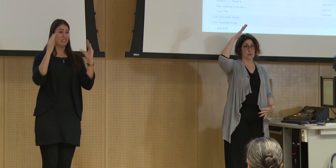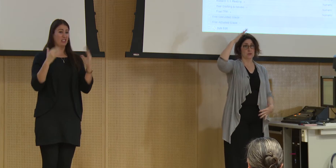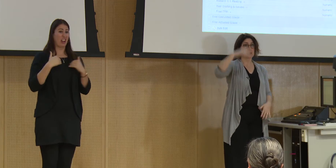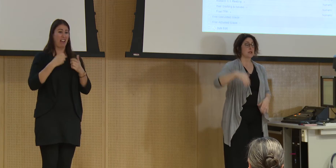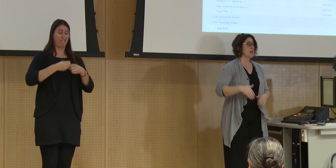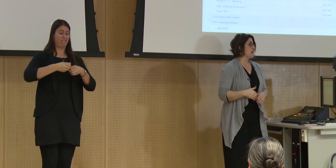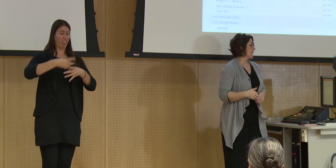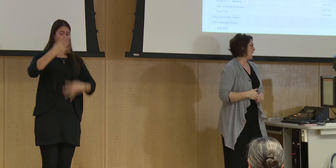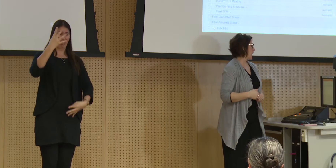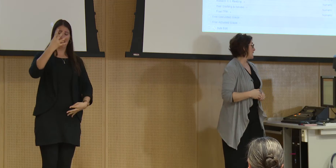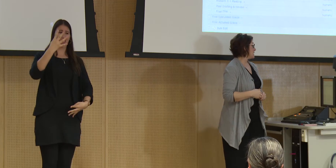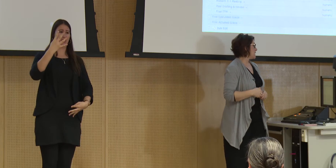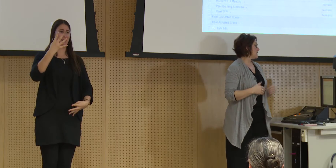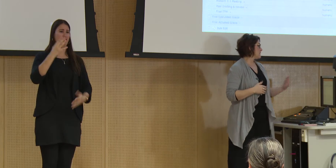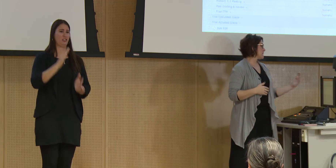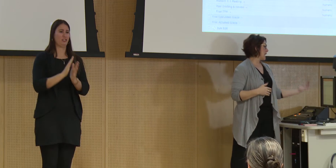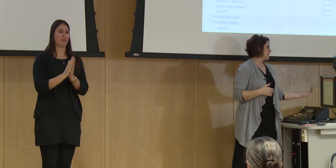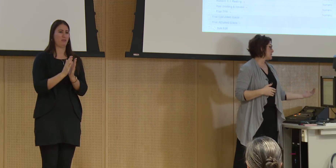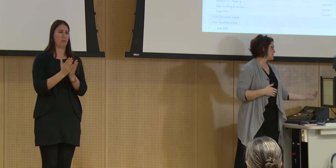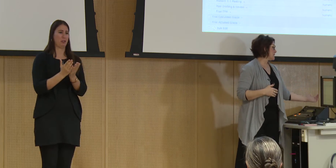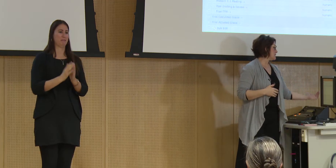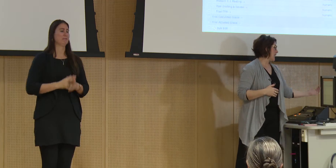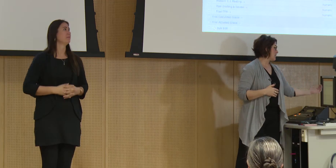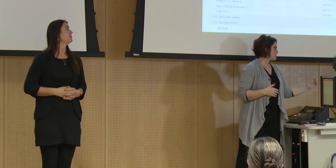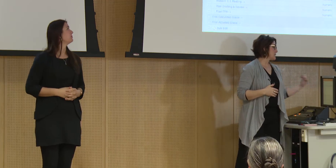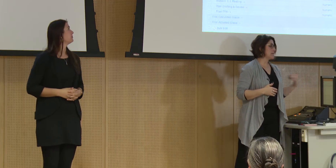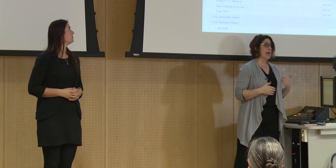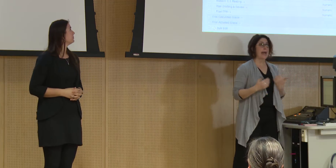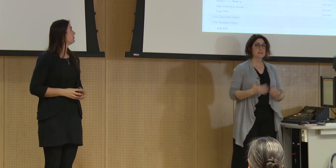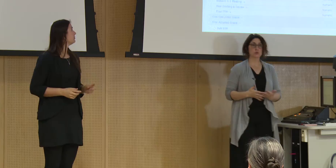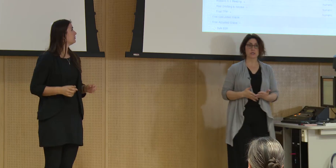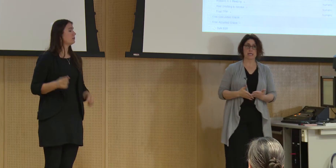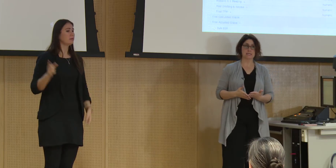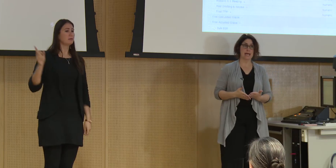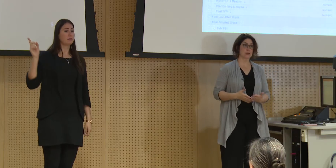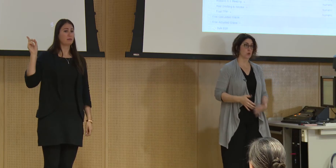And in this case, he actually has created categories.